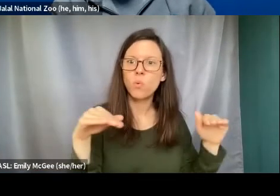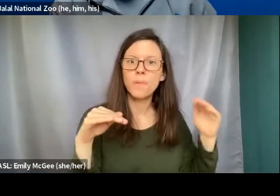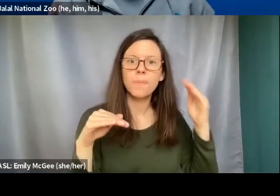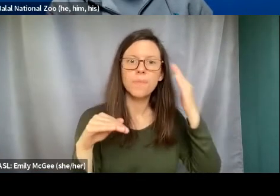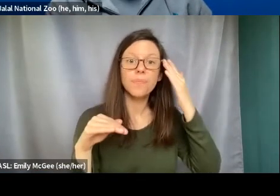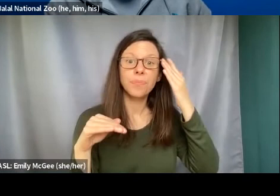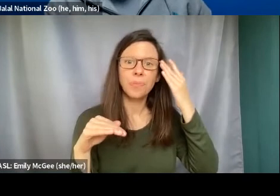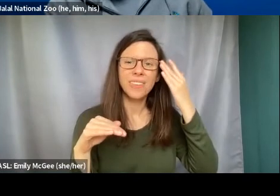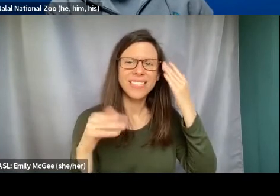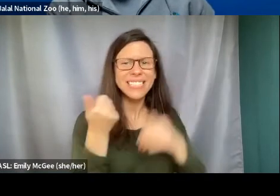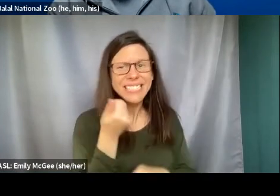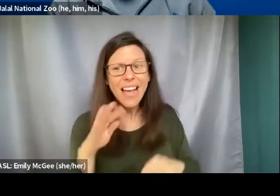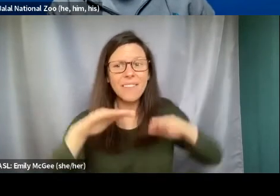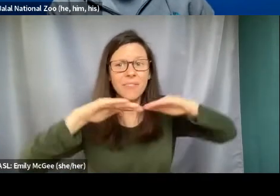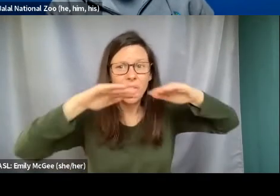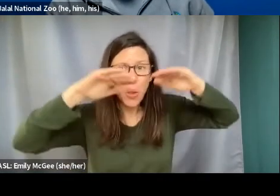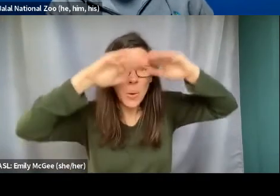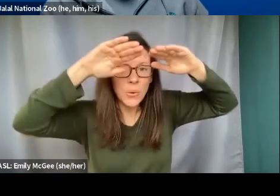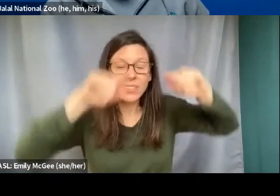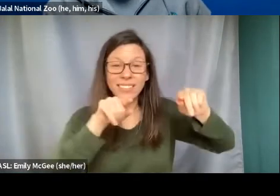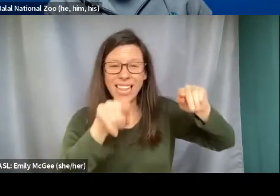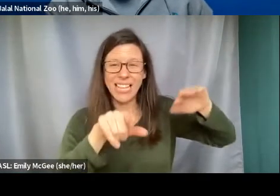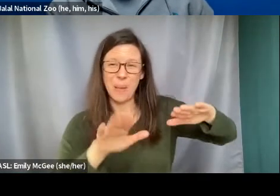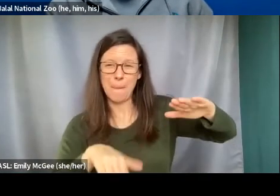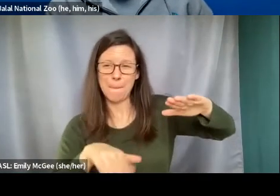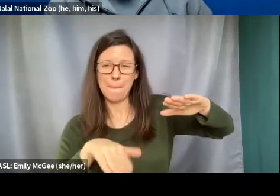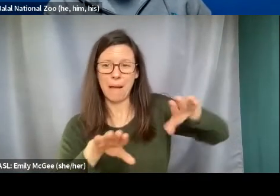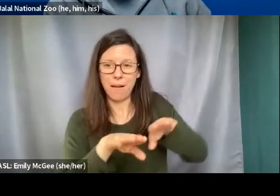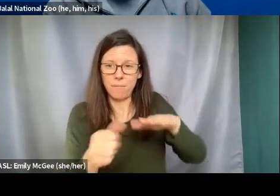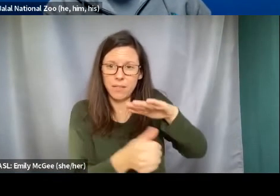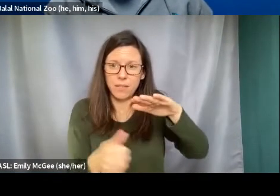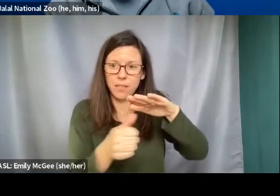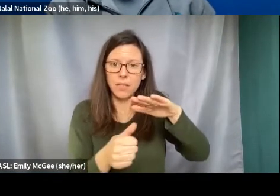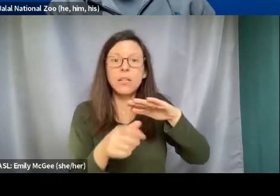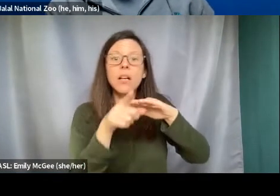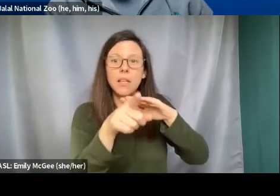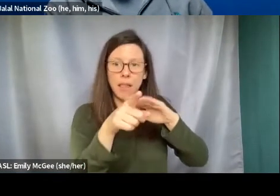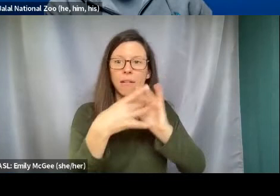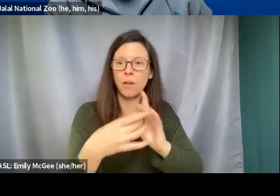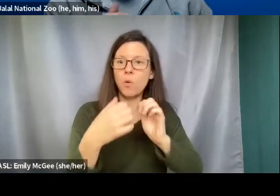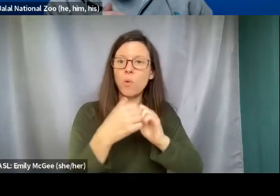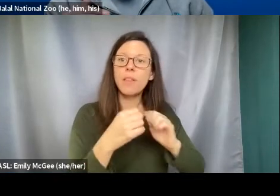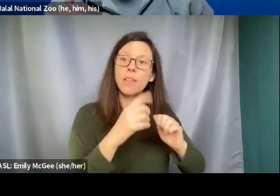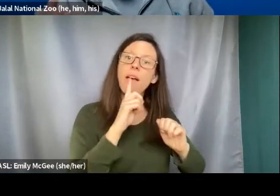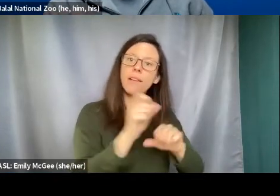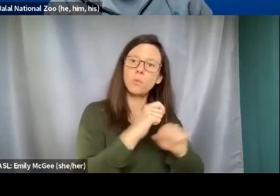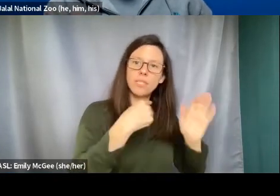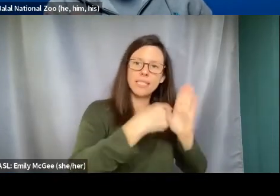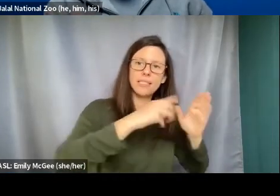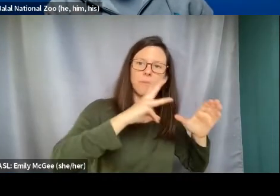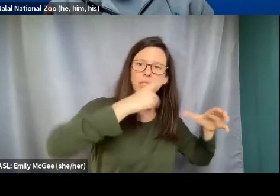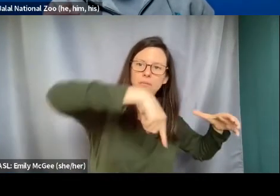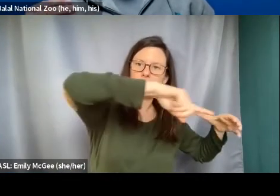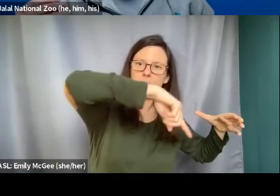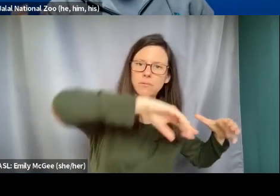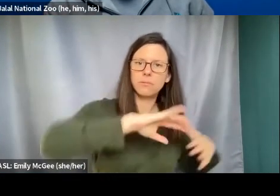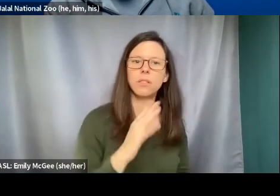other floors. That's our the bottom basement. These are for the exhibits, um there is yes,